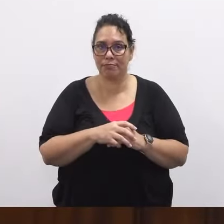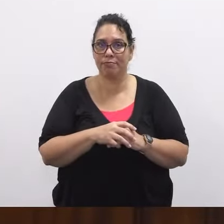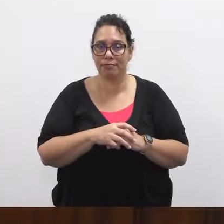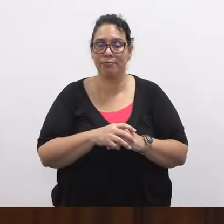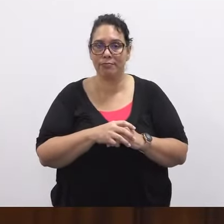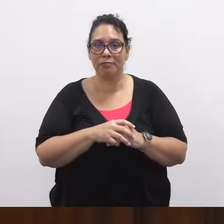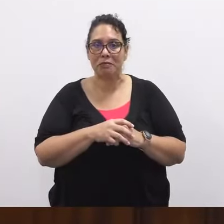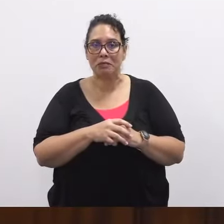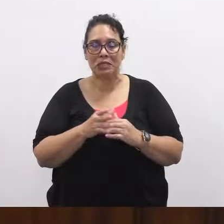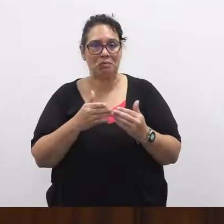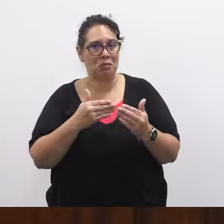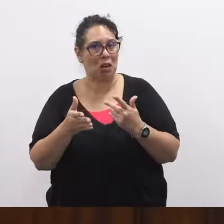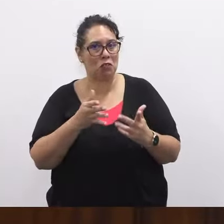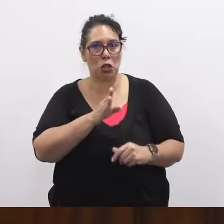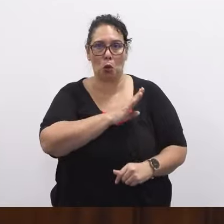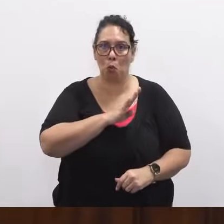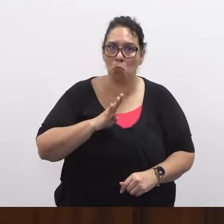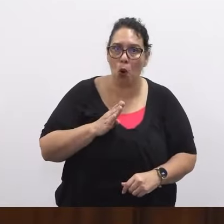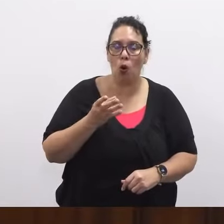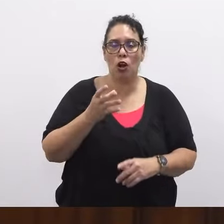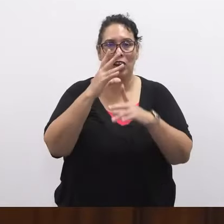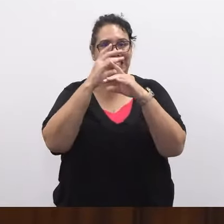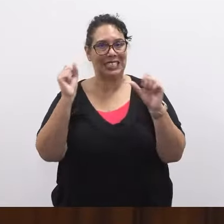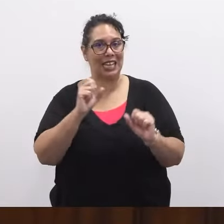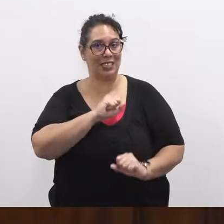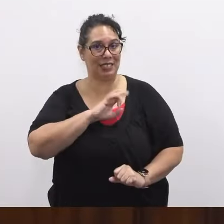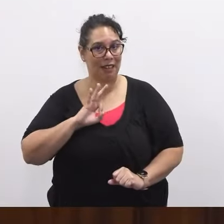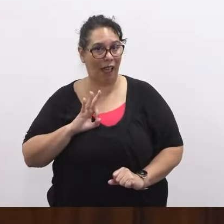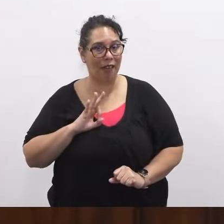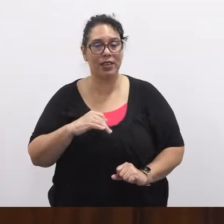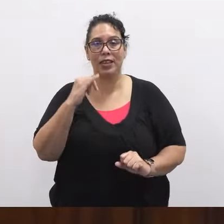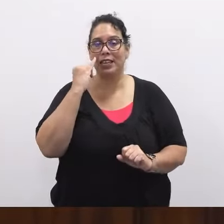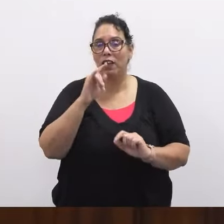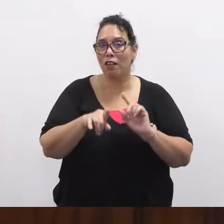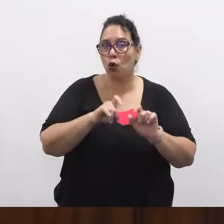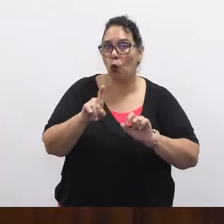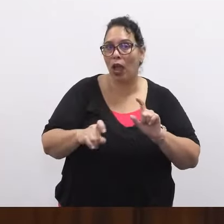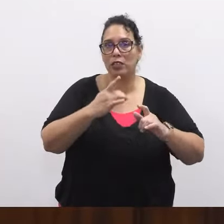whether it's our board and/or our executive staff. If you do have questions, concerns,